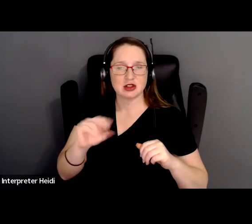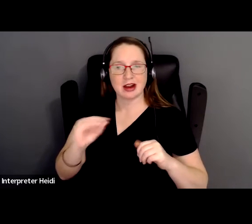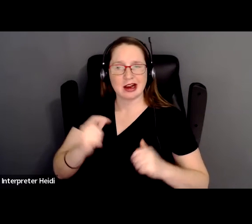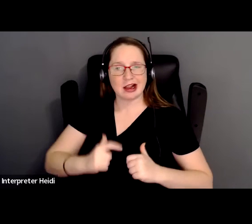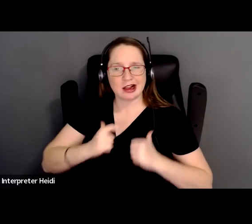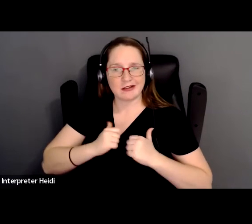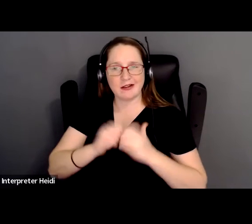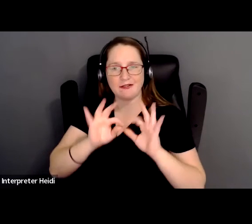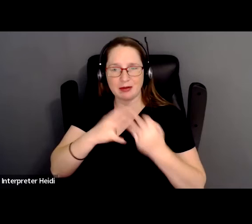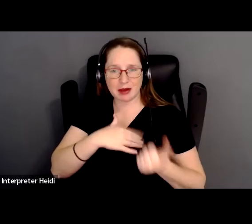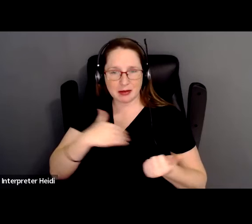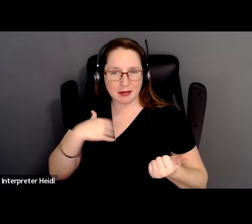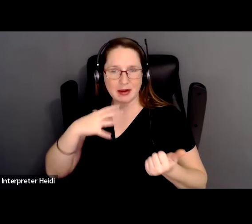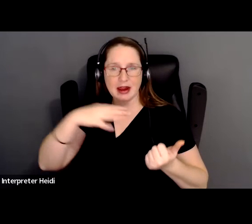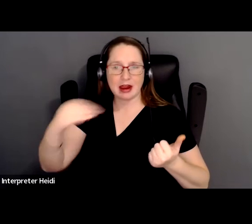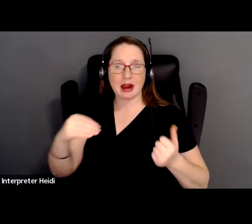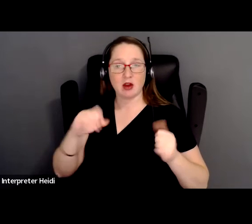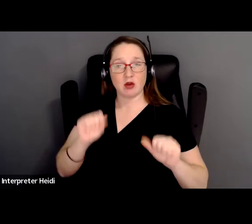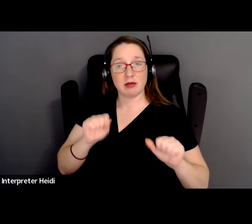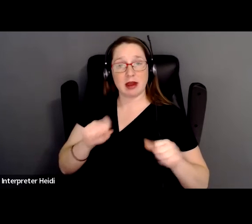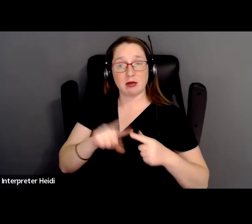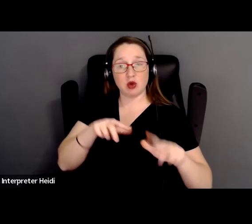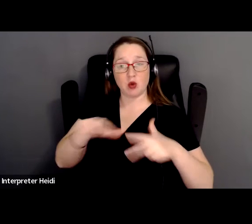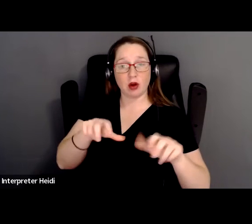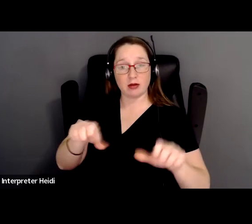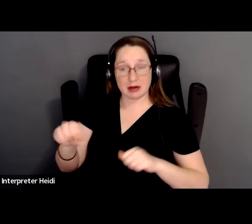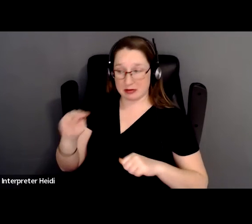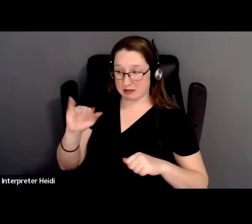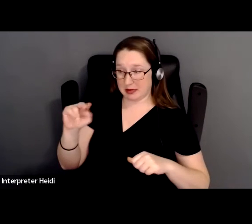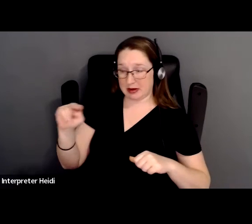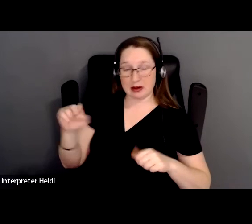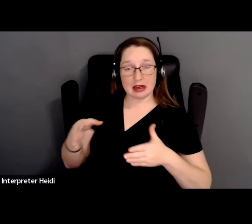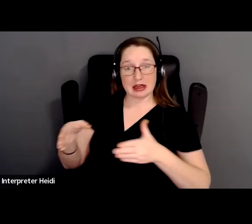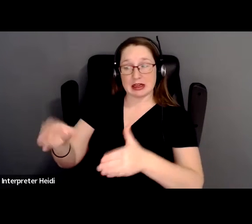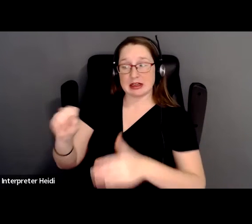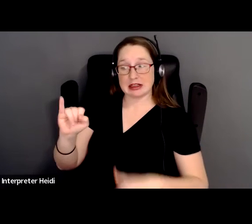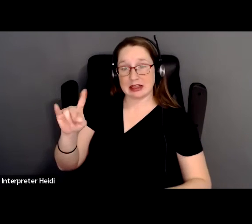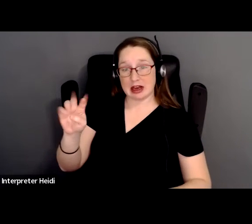characteristics, such as walkability in Minnesota, whether the sidewalks are plowed safety